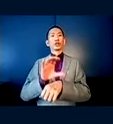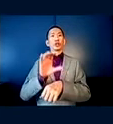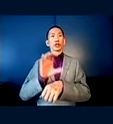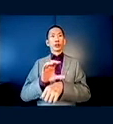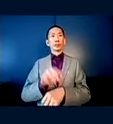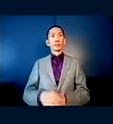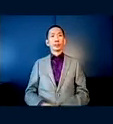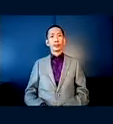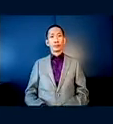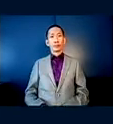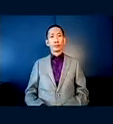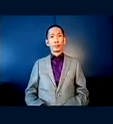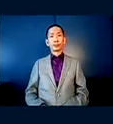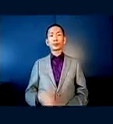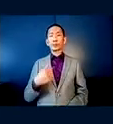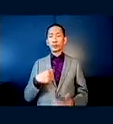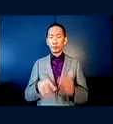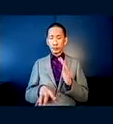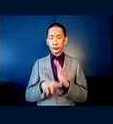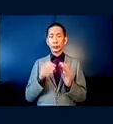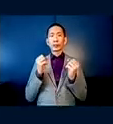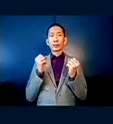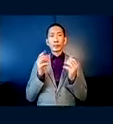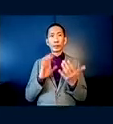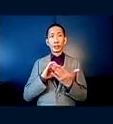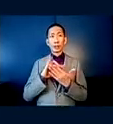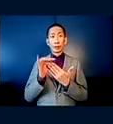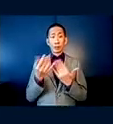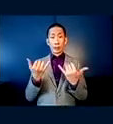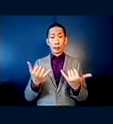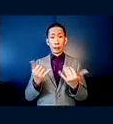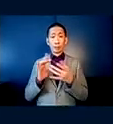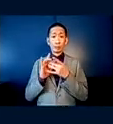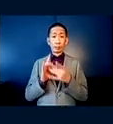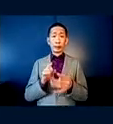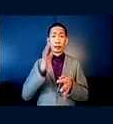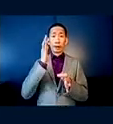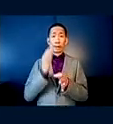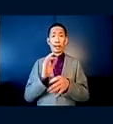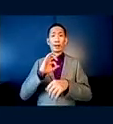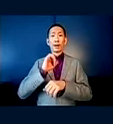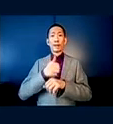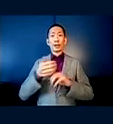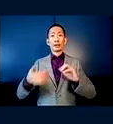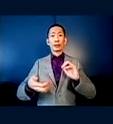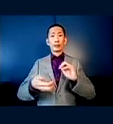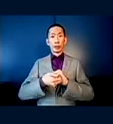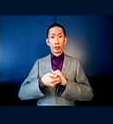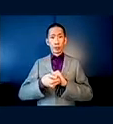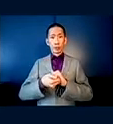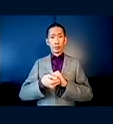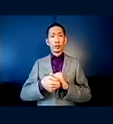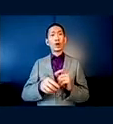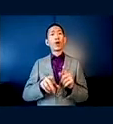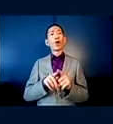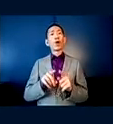ORGANIZATIONS WAS THE CHURCH. AND SO WE HAVE LOCATED MANY OF OUR PROJECTS NOW IN FAITH-BASED PARTNERSHIPS.